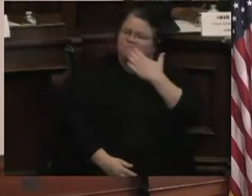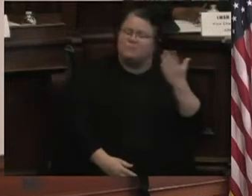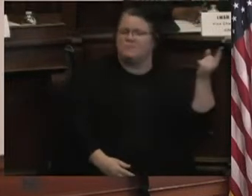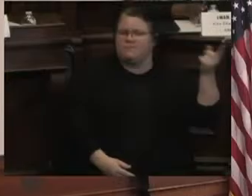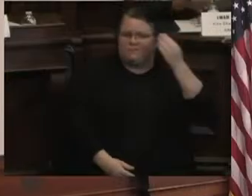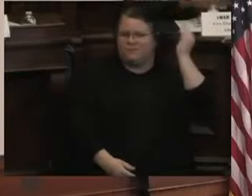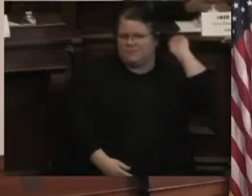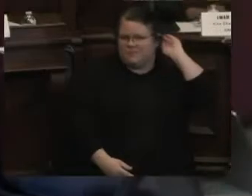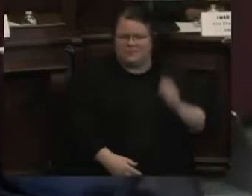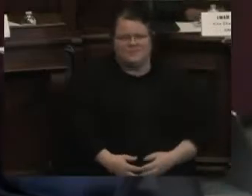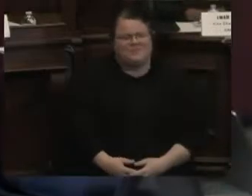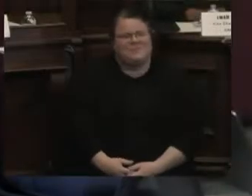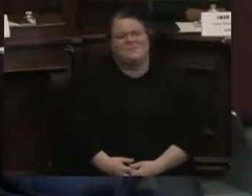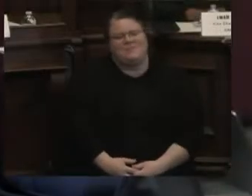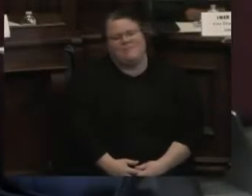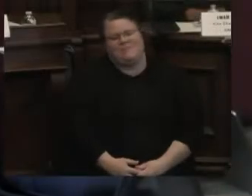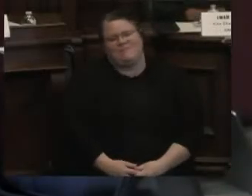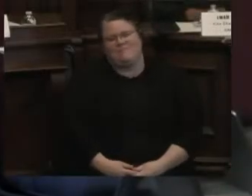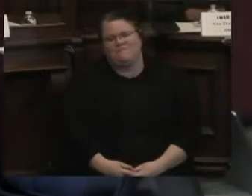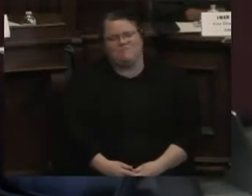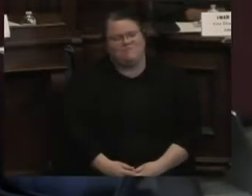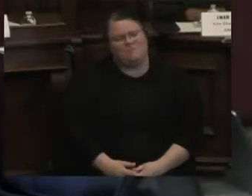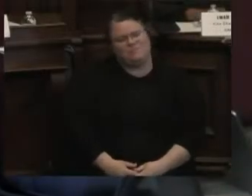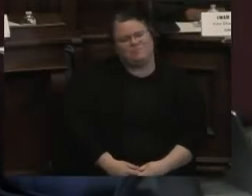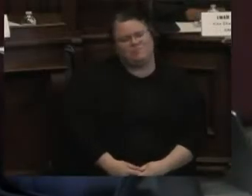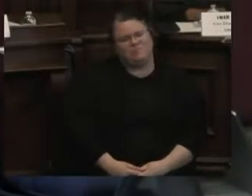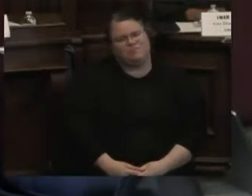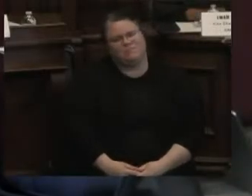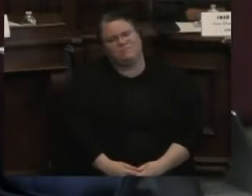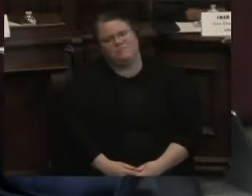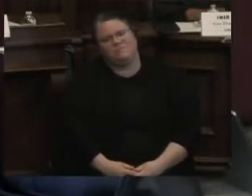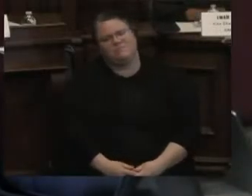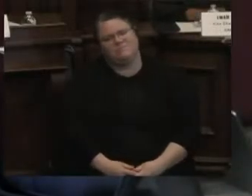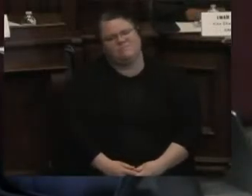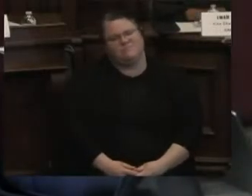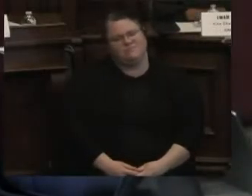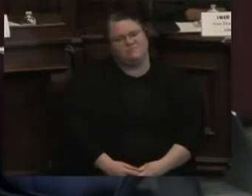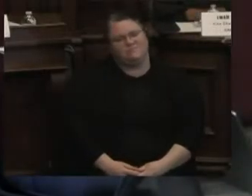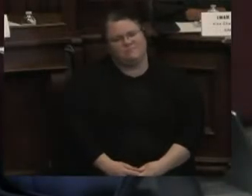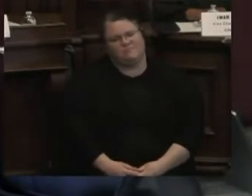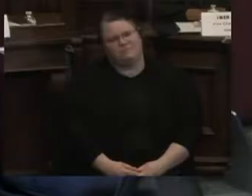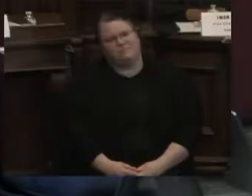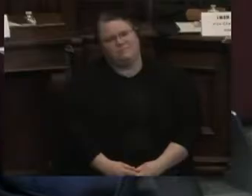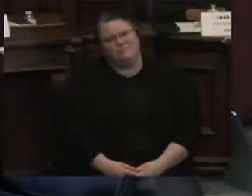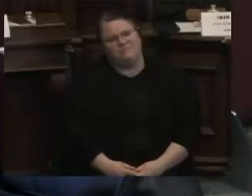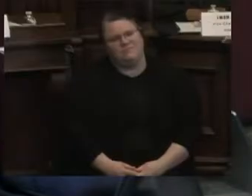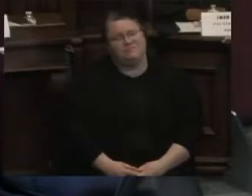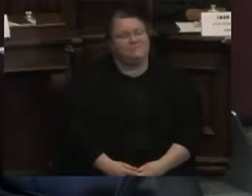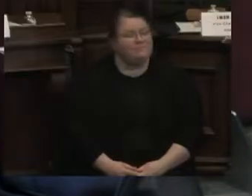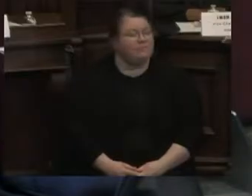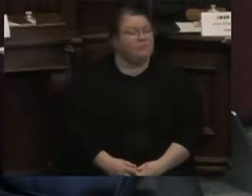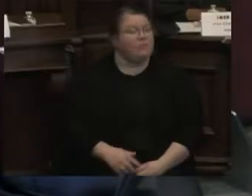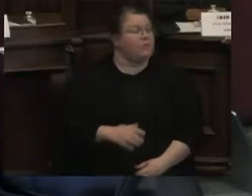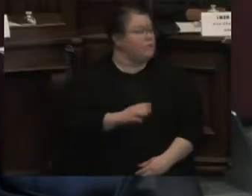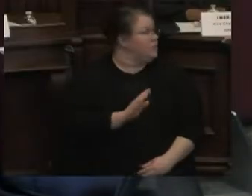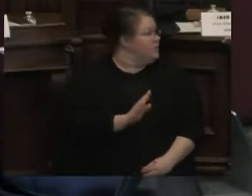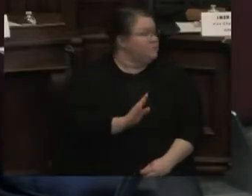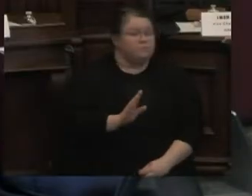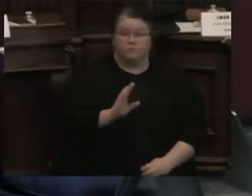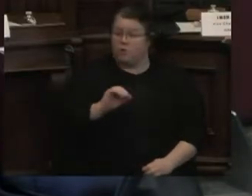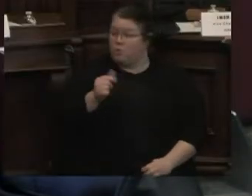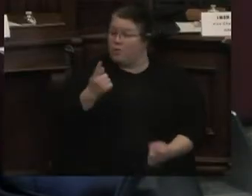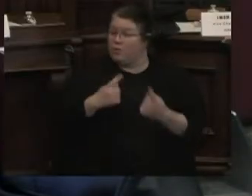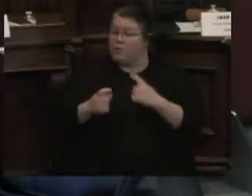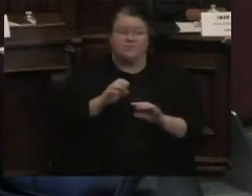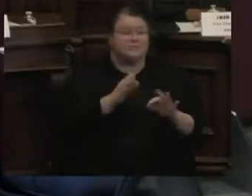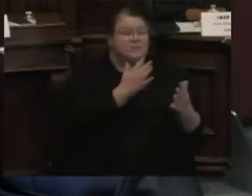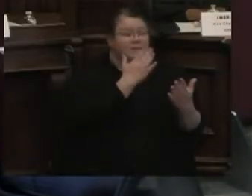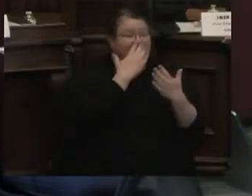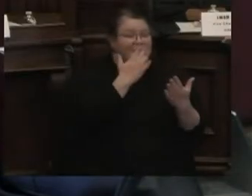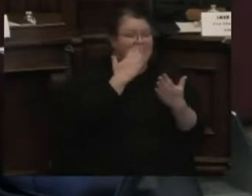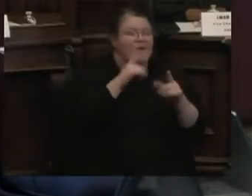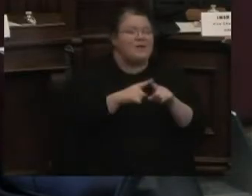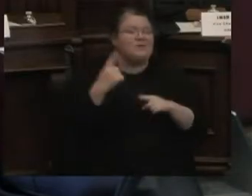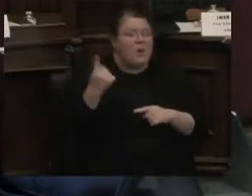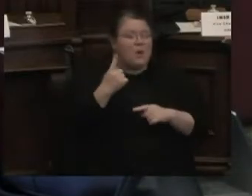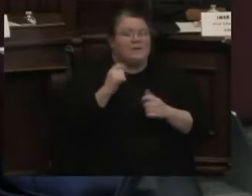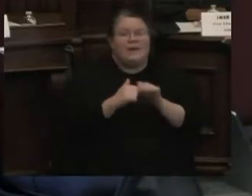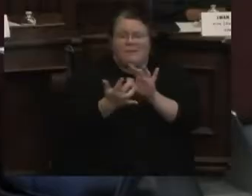have access to we should have